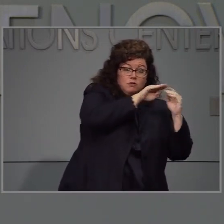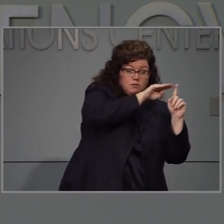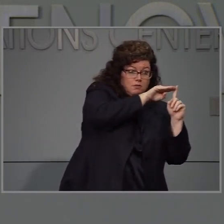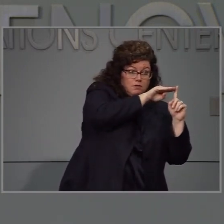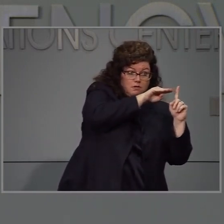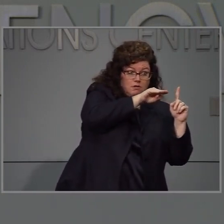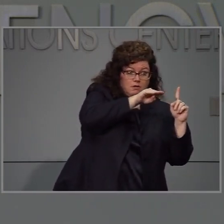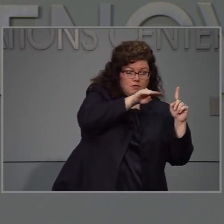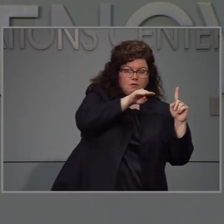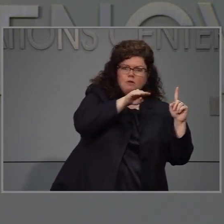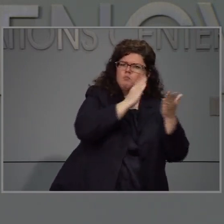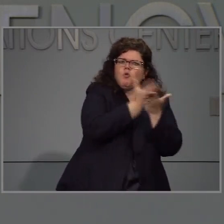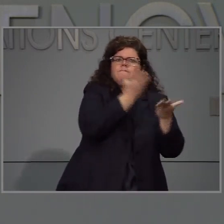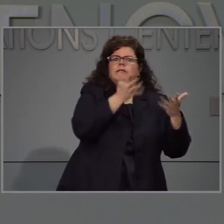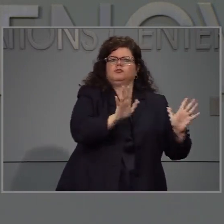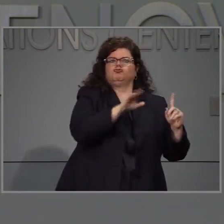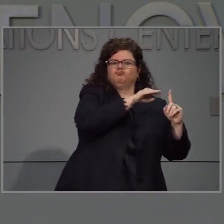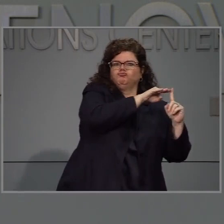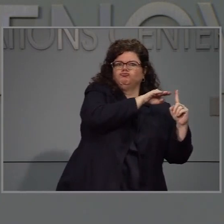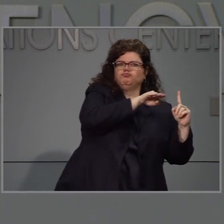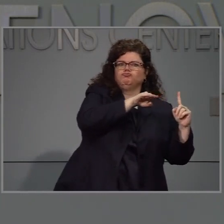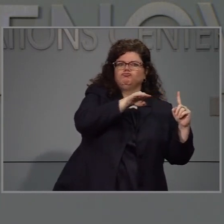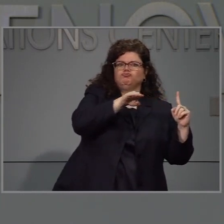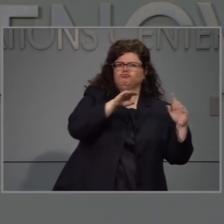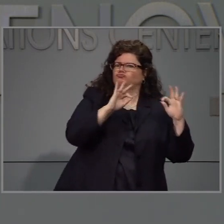SURE WE SAW UP FIRST FIRST STEP